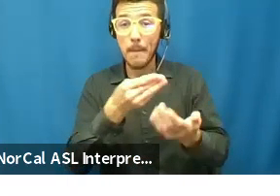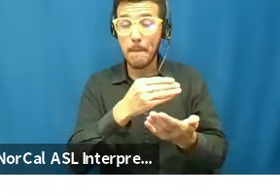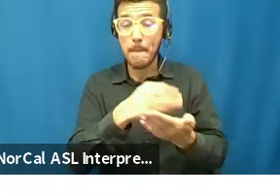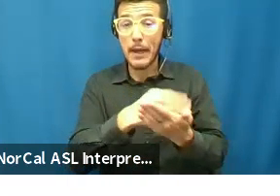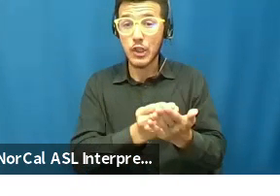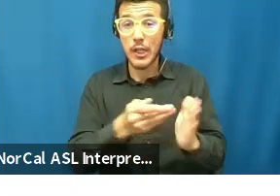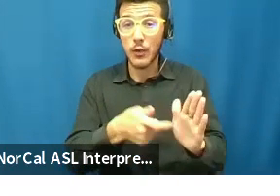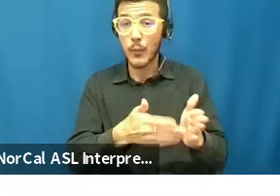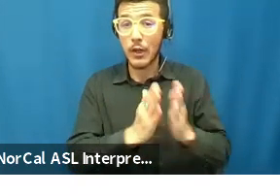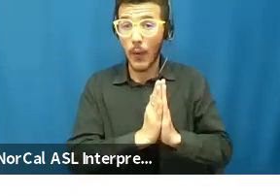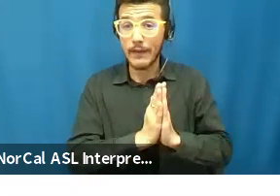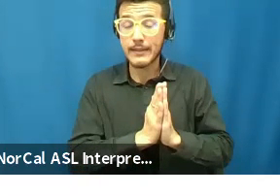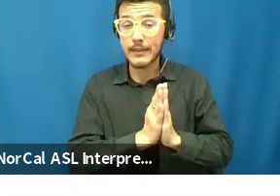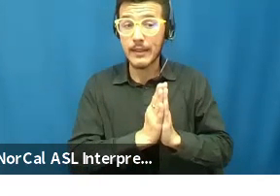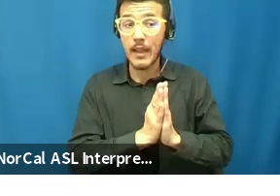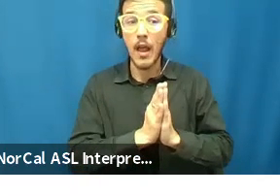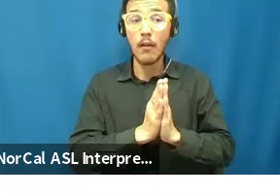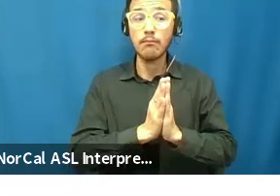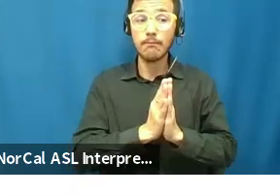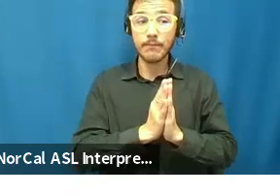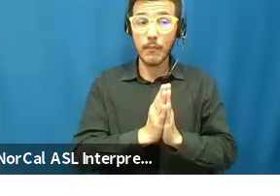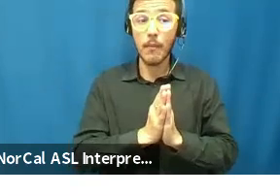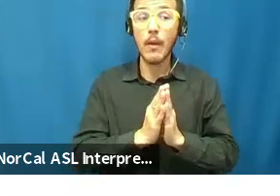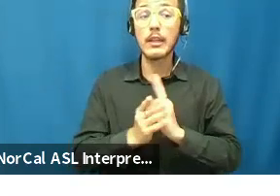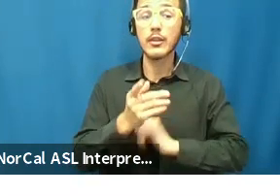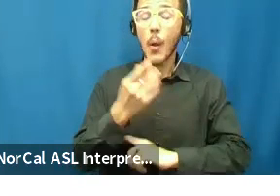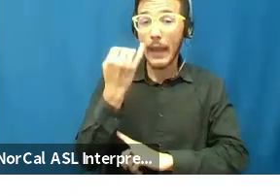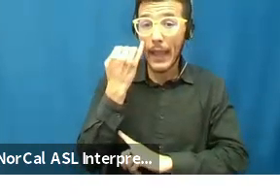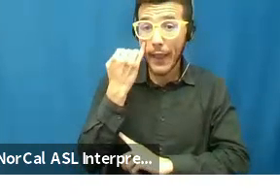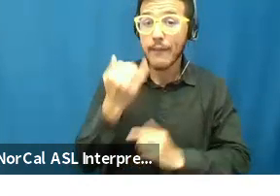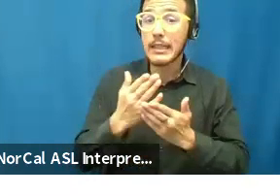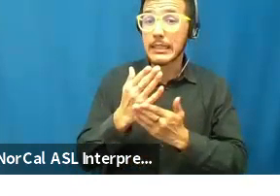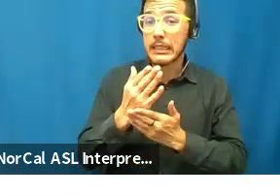these are not necessarily independent of each other, as some people did have an annual budget,